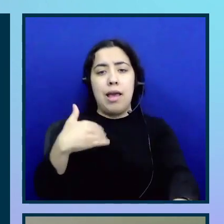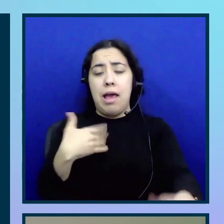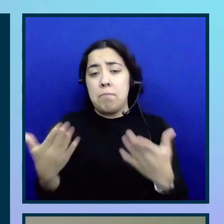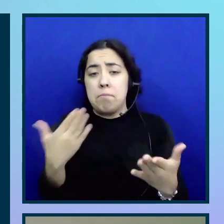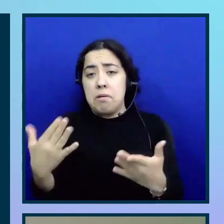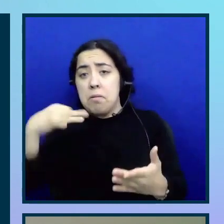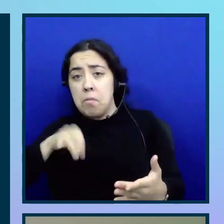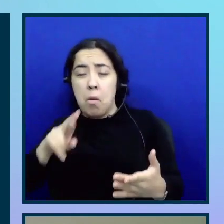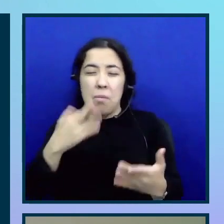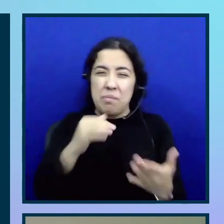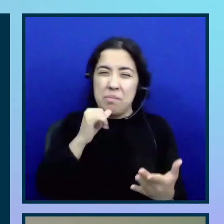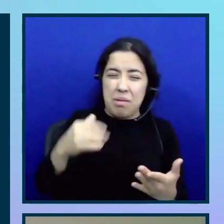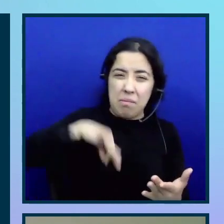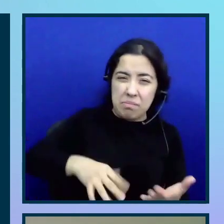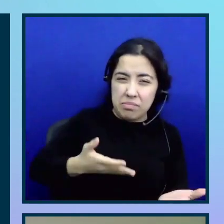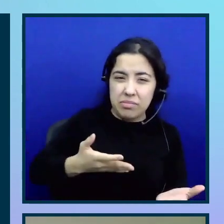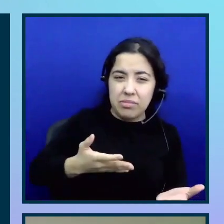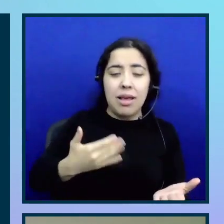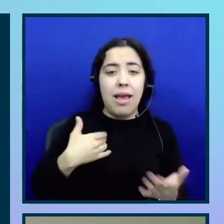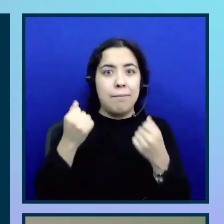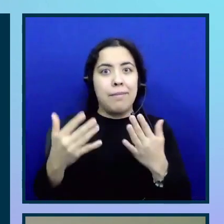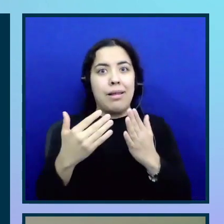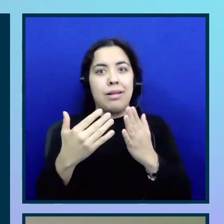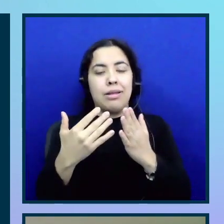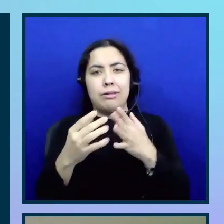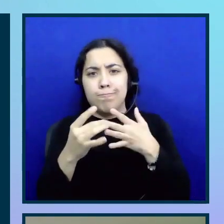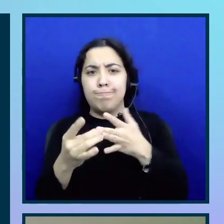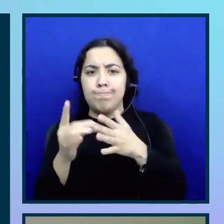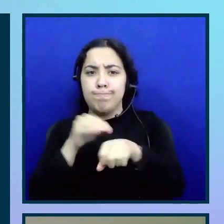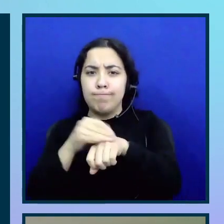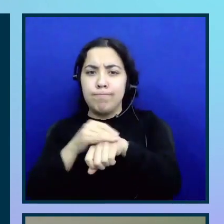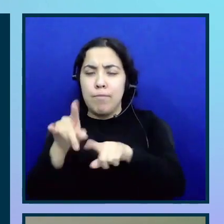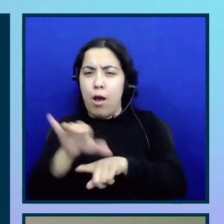Also not a lot of guidance on how to do this well. And then there is the column header for the check boxes.